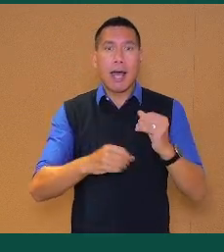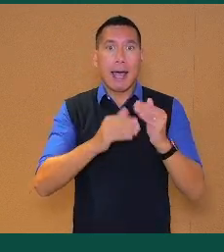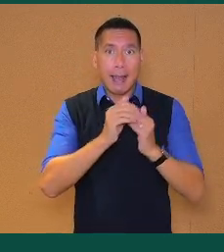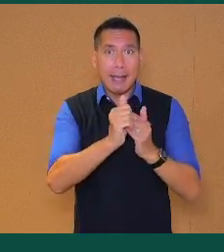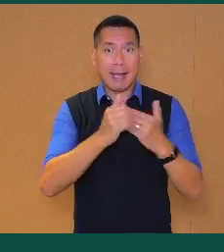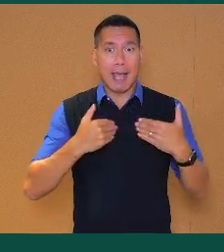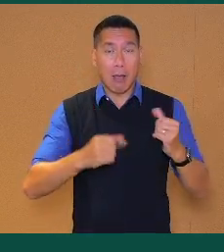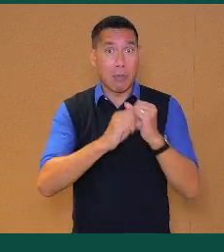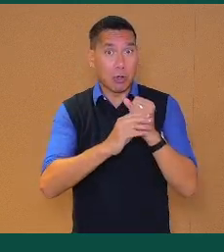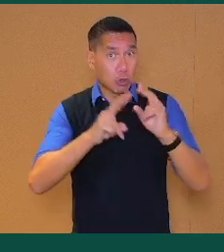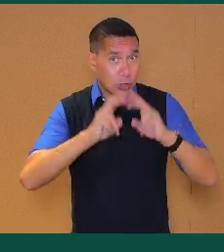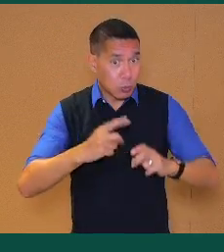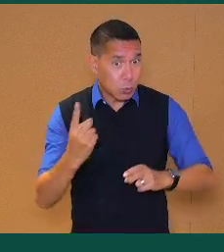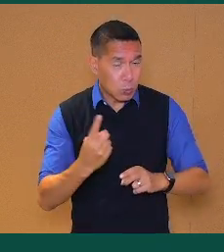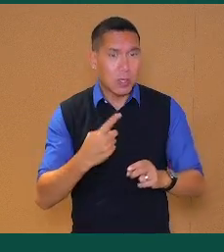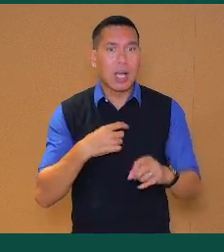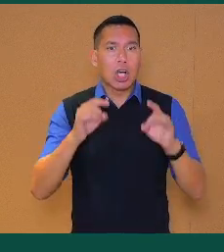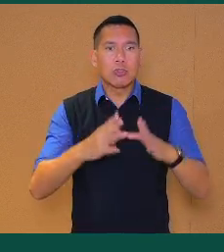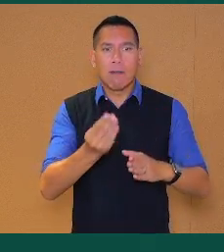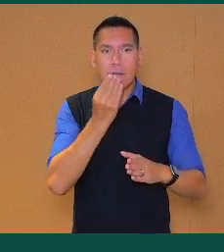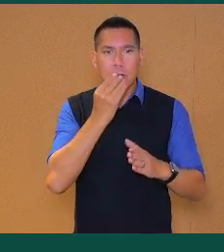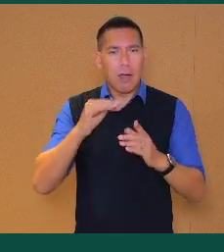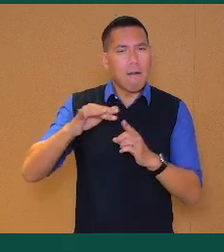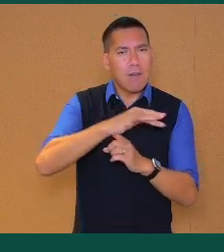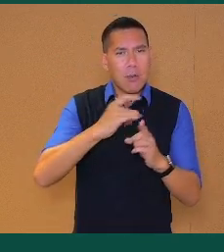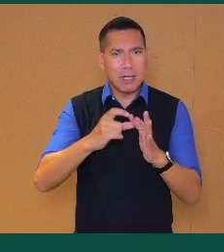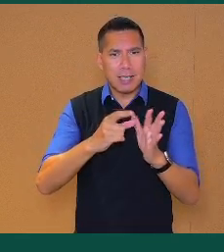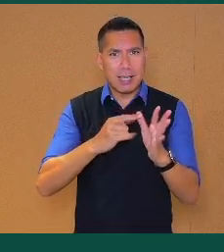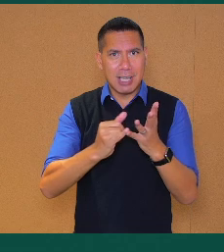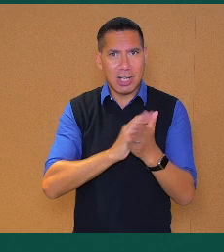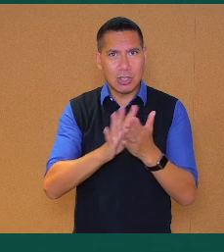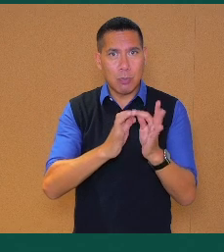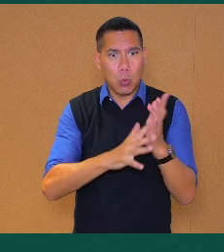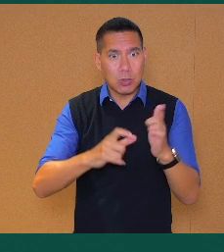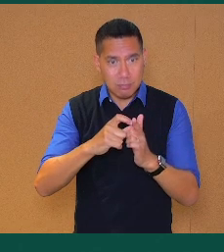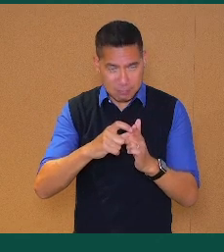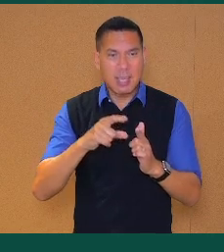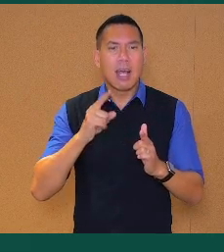Australia's Food Environment Dashboard.